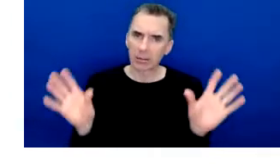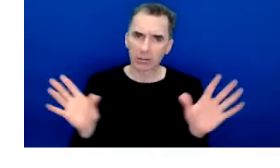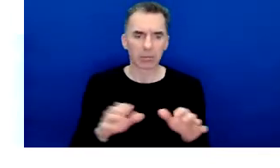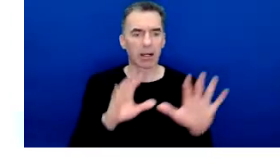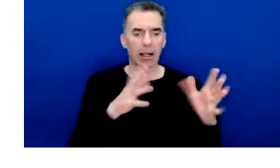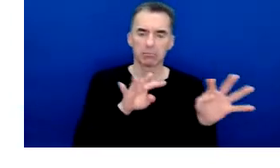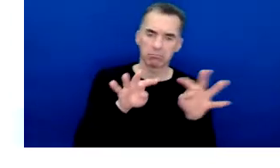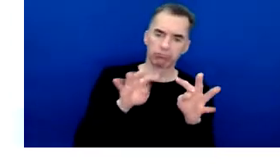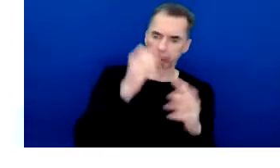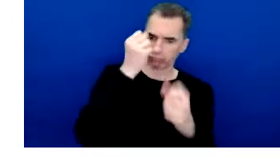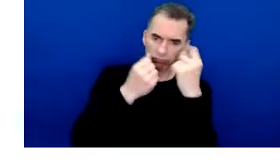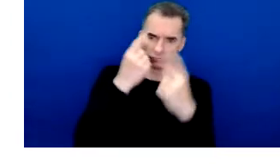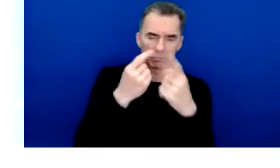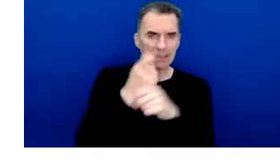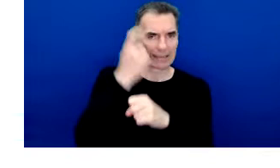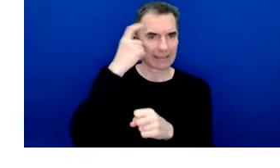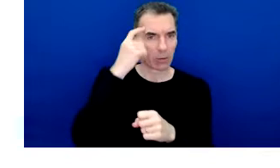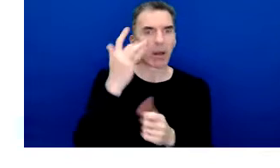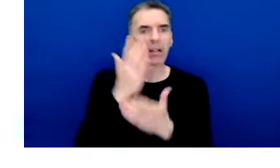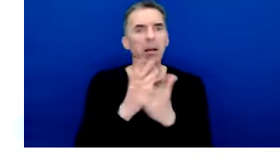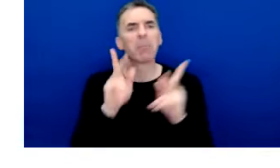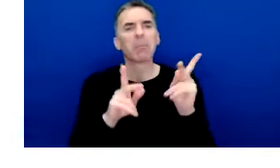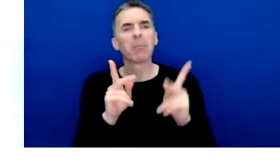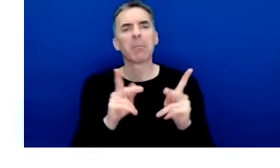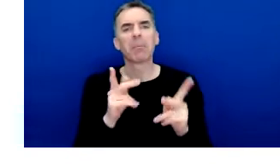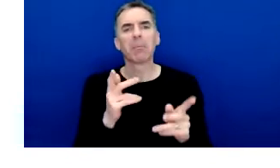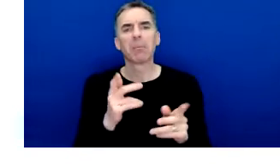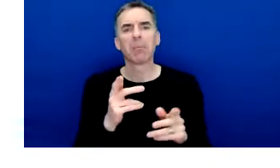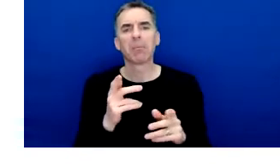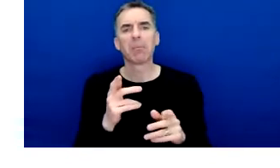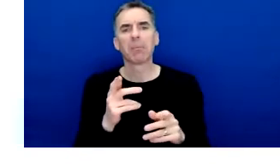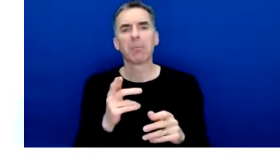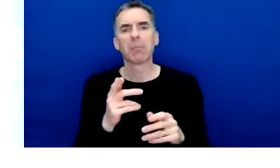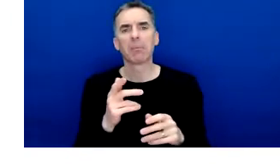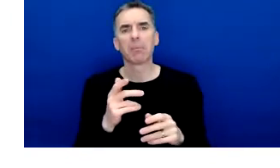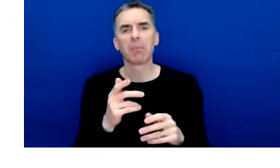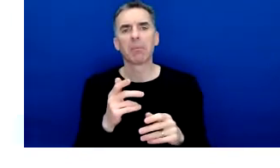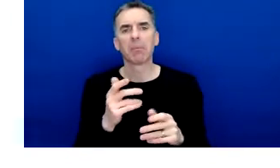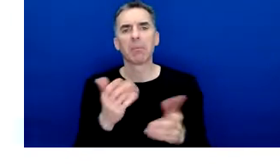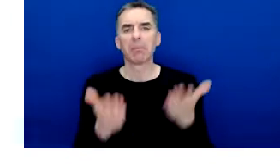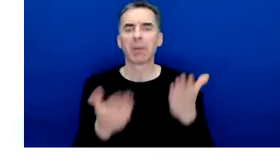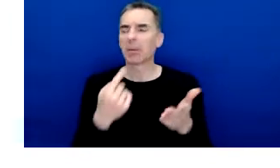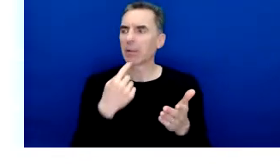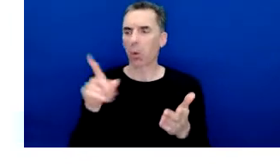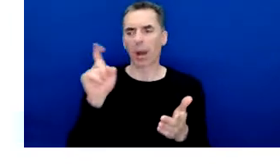Because some people will say, Oh, but you need to have this policy. And depending on what the discipline is you're teaching,